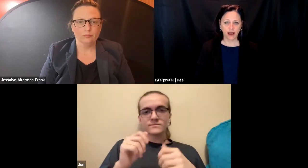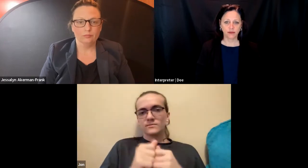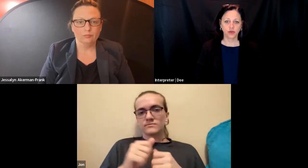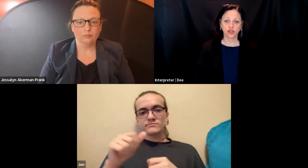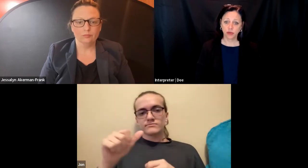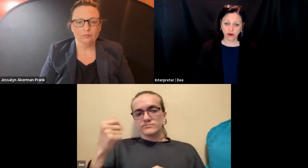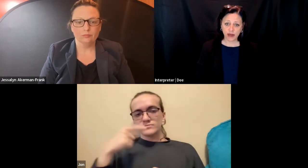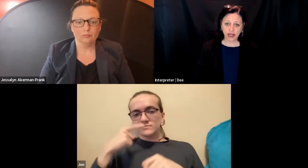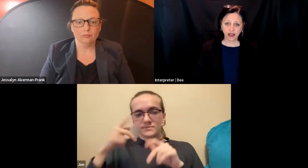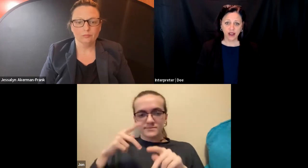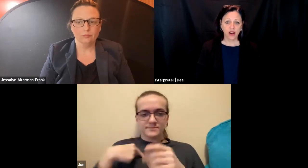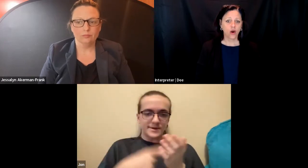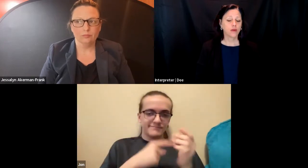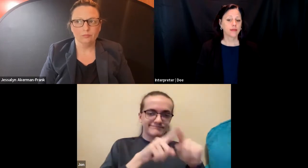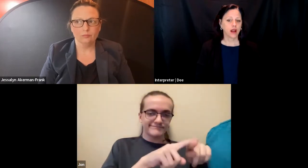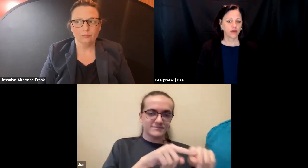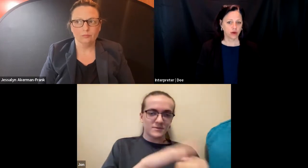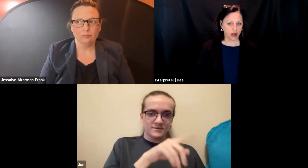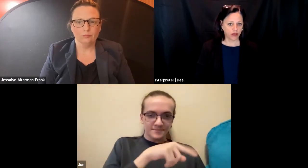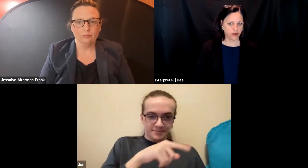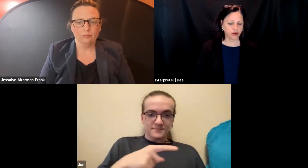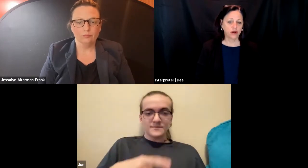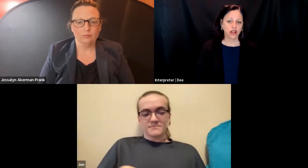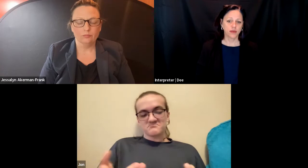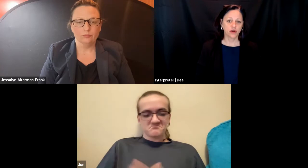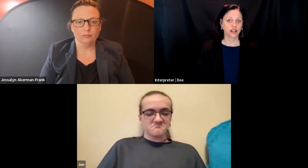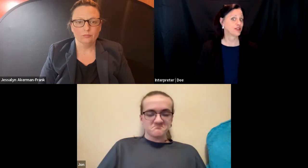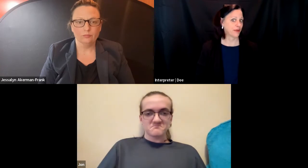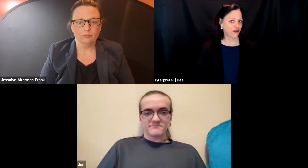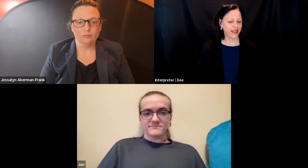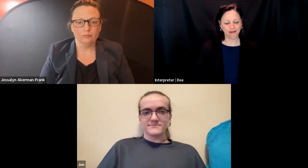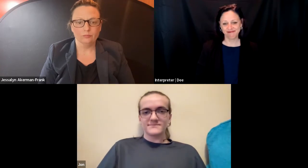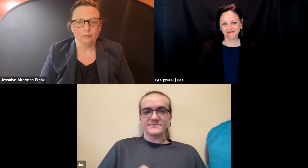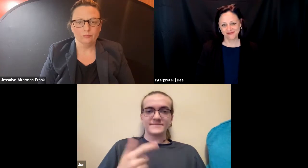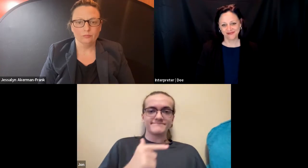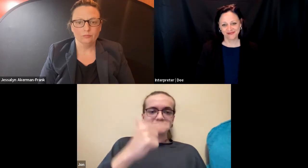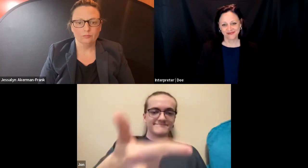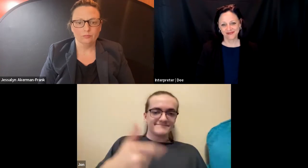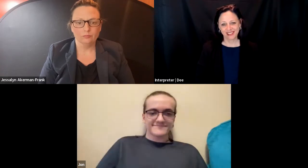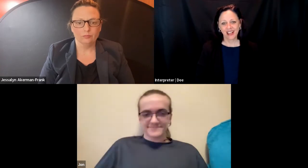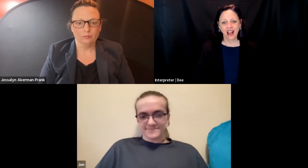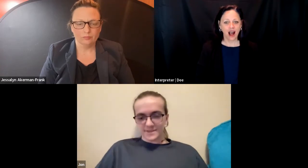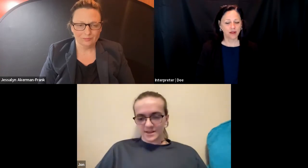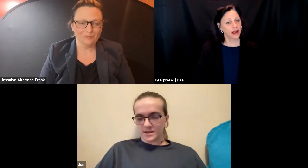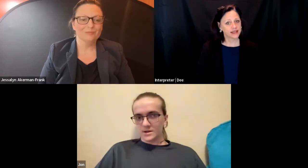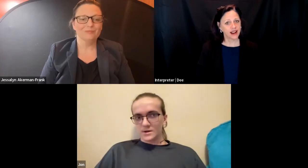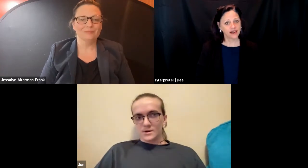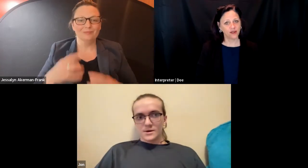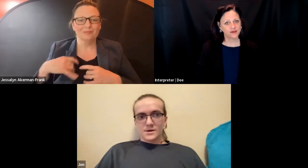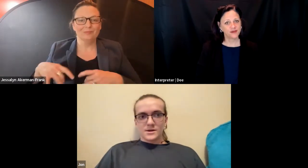With my family, we typically communicate in American Sign Language.